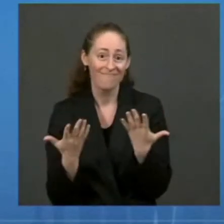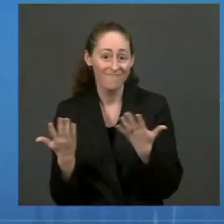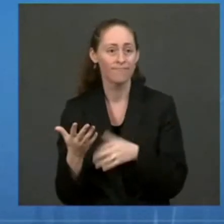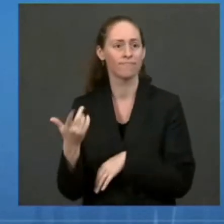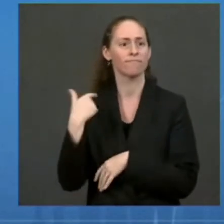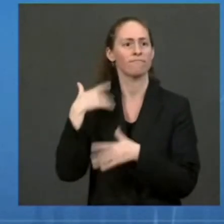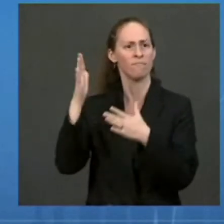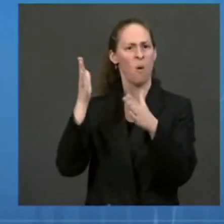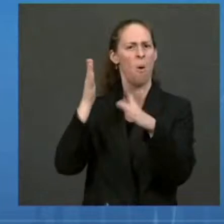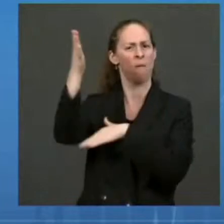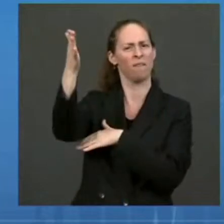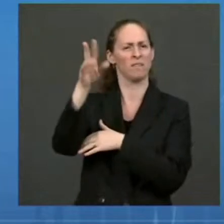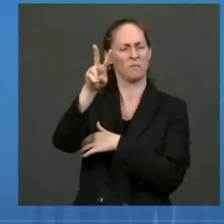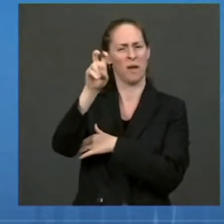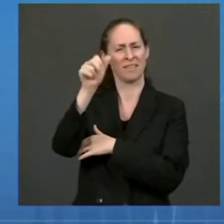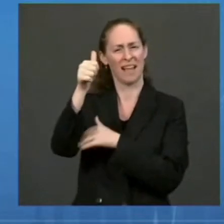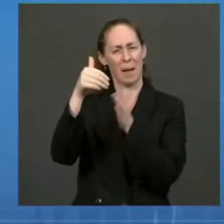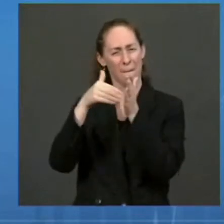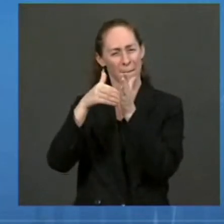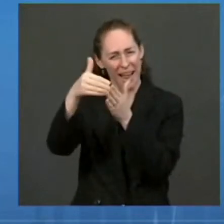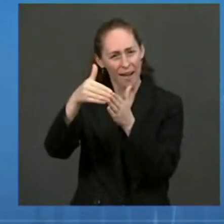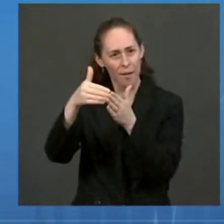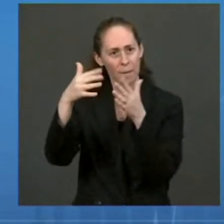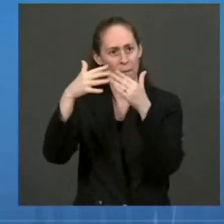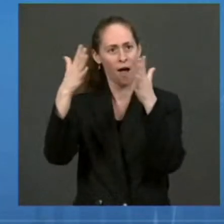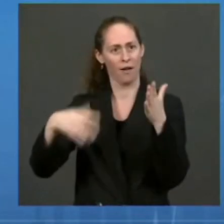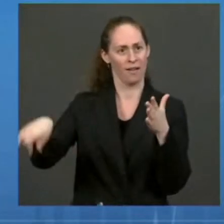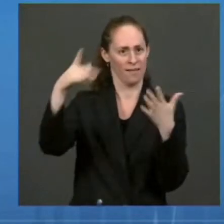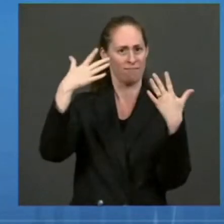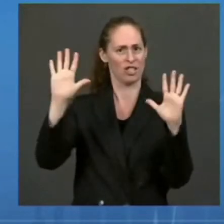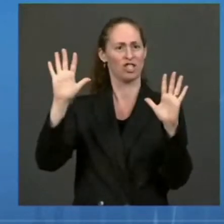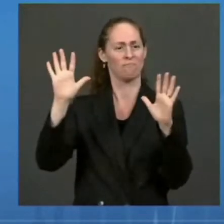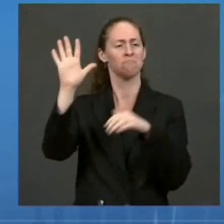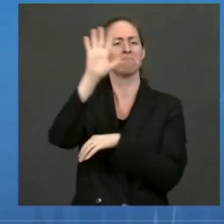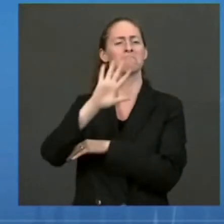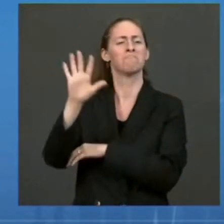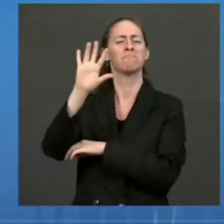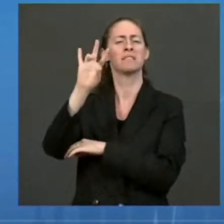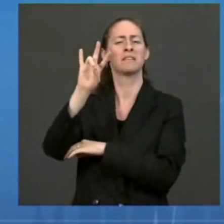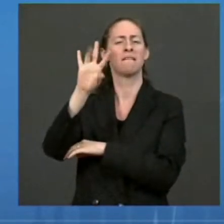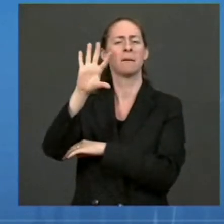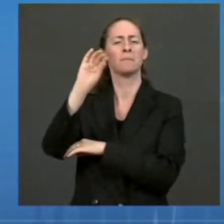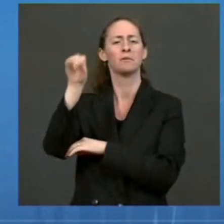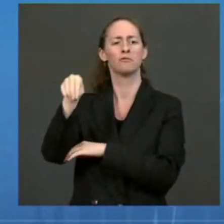TODAY, MORE THAN 210 MILLION